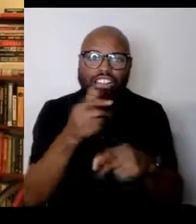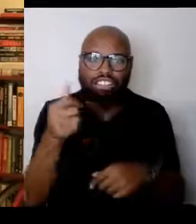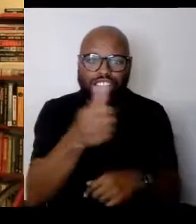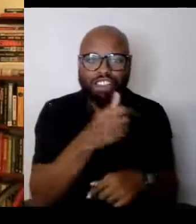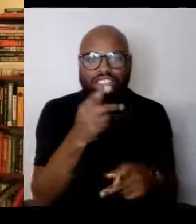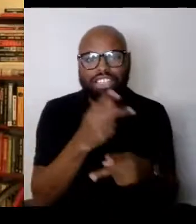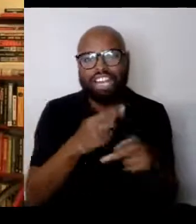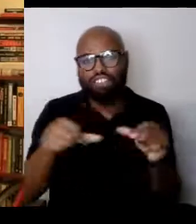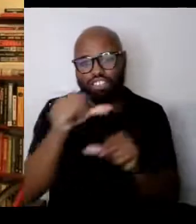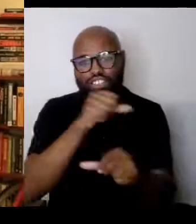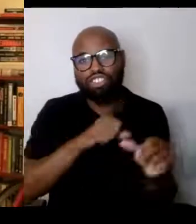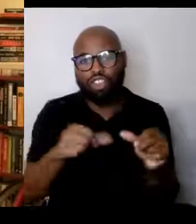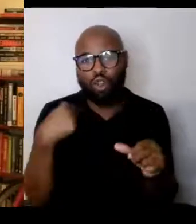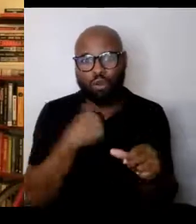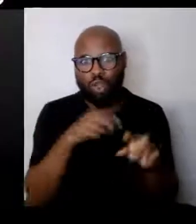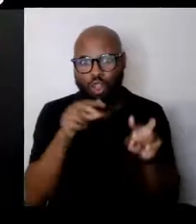We look forward to seeing you again soon.